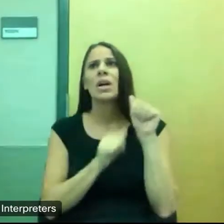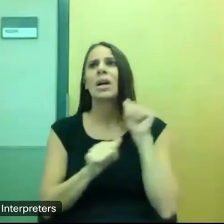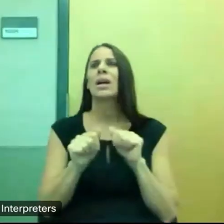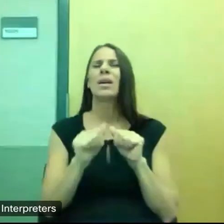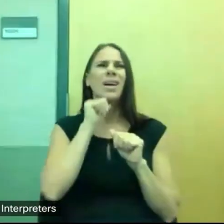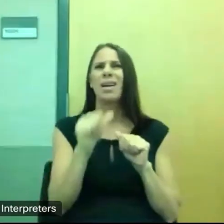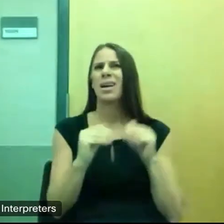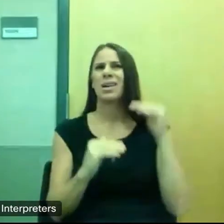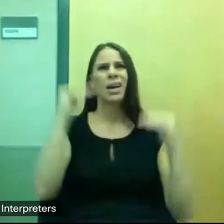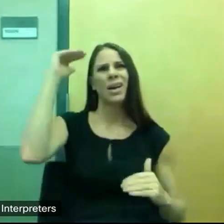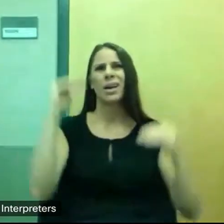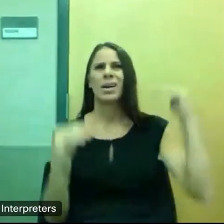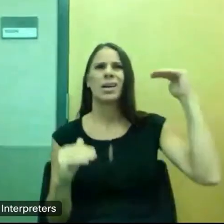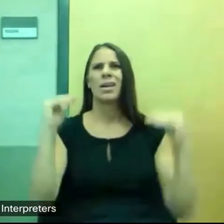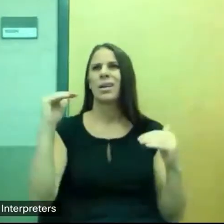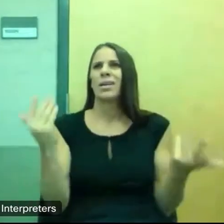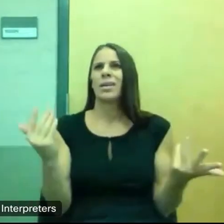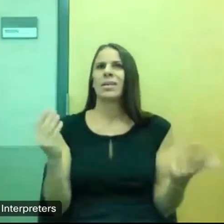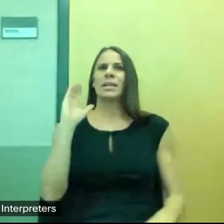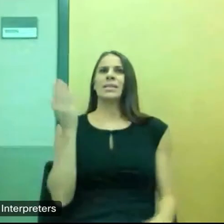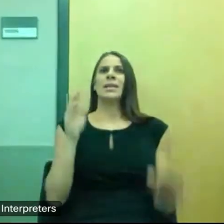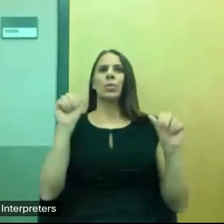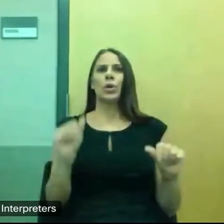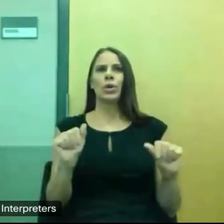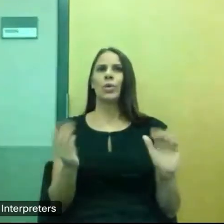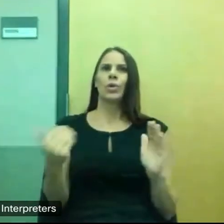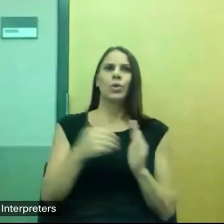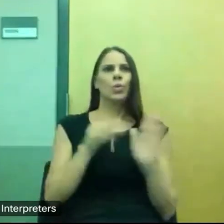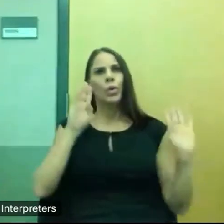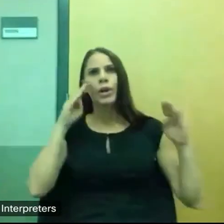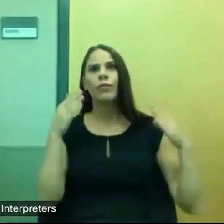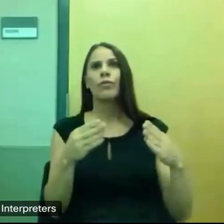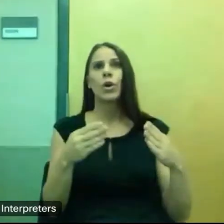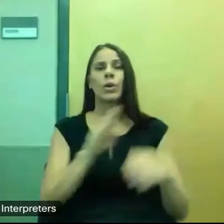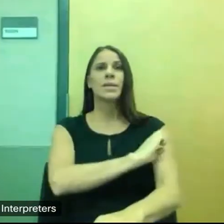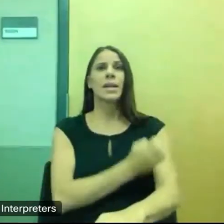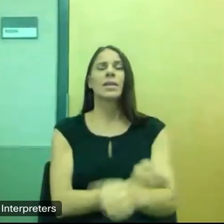Um, it seems like we could re, refocus some of this energy on some of those important